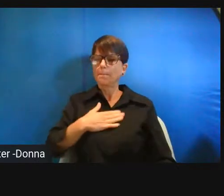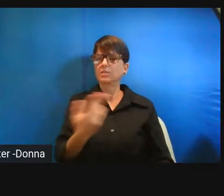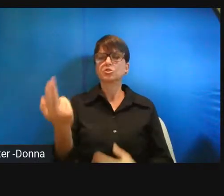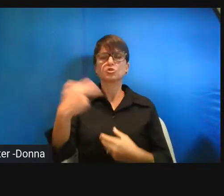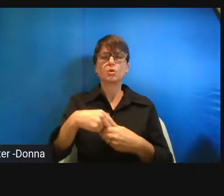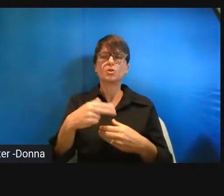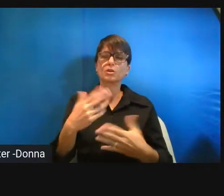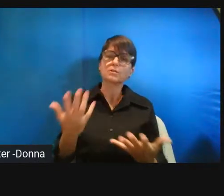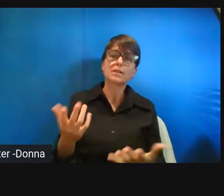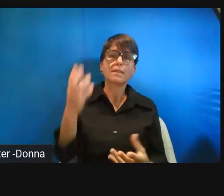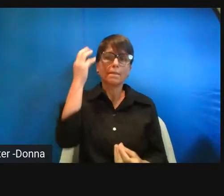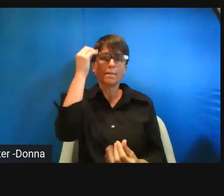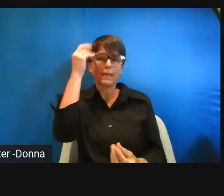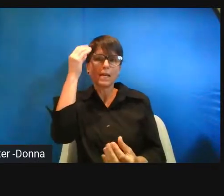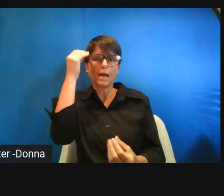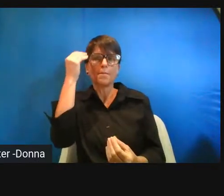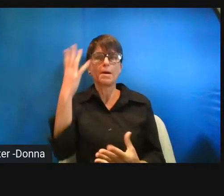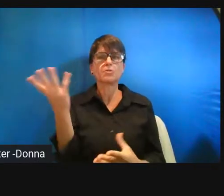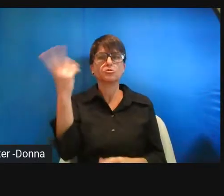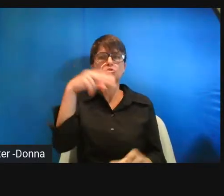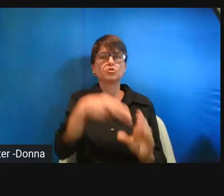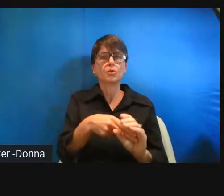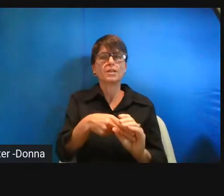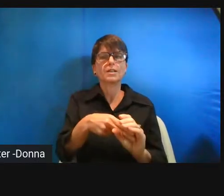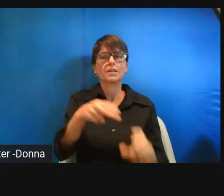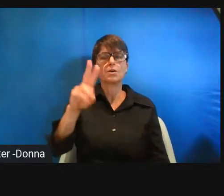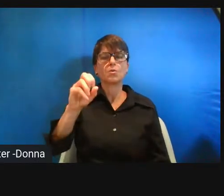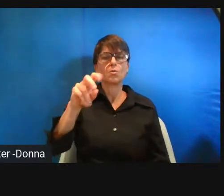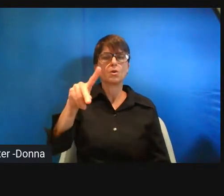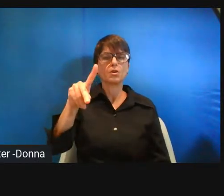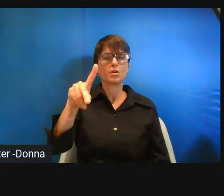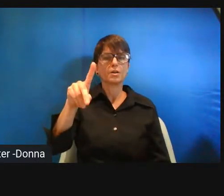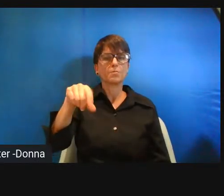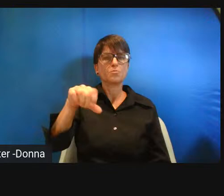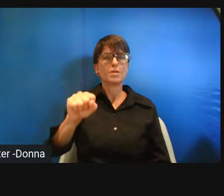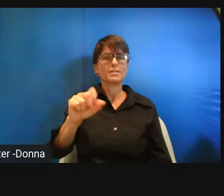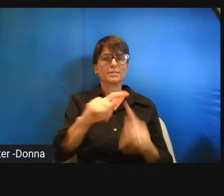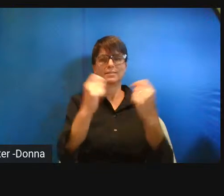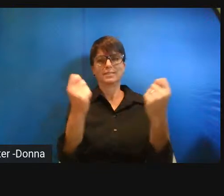You do not have to be a developer to attend accessibility team meetings or to get involved.